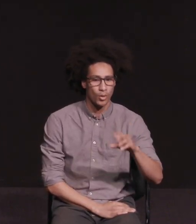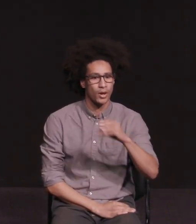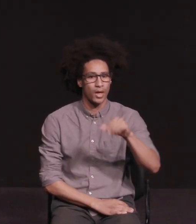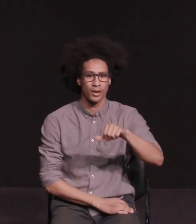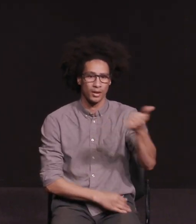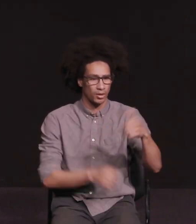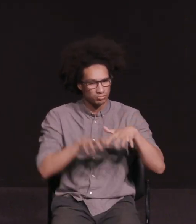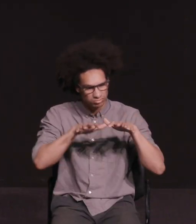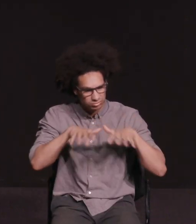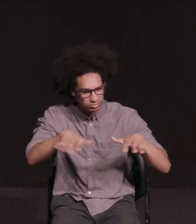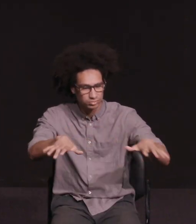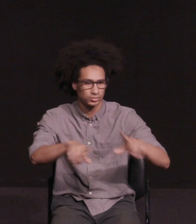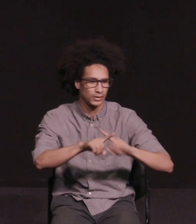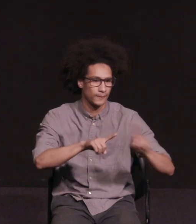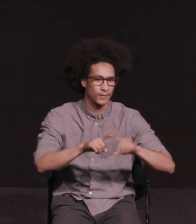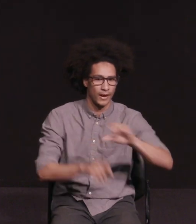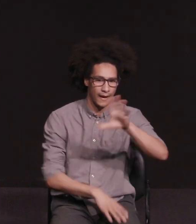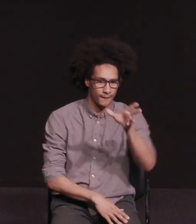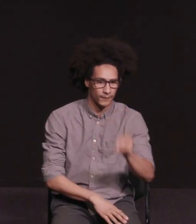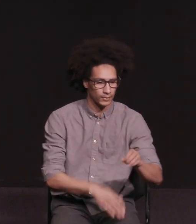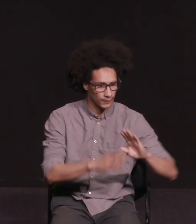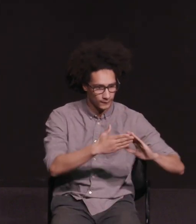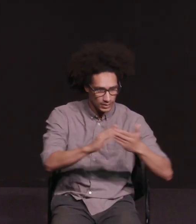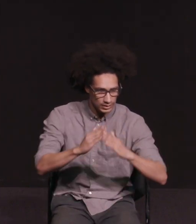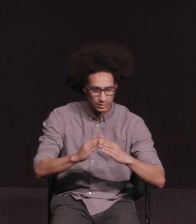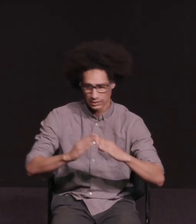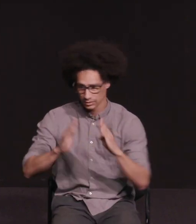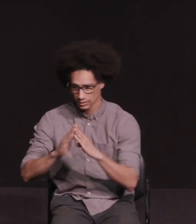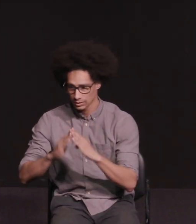African villages and cities navigated the icy and